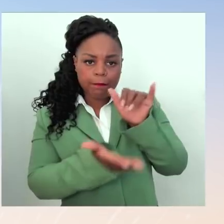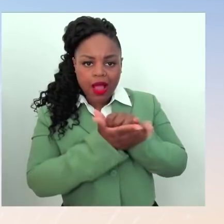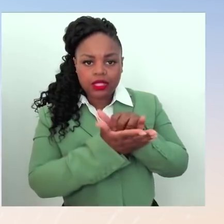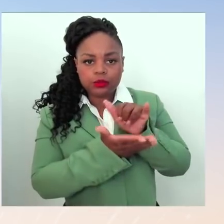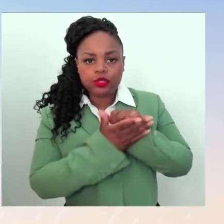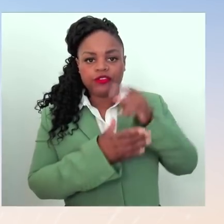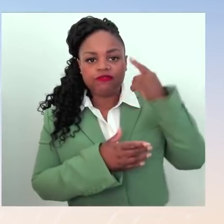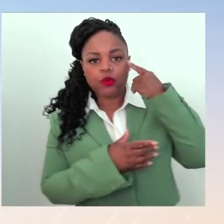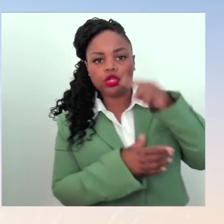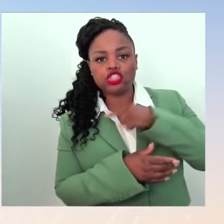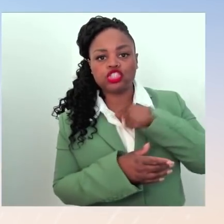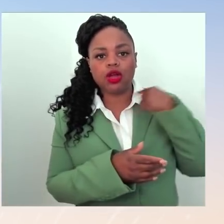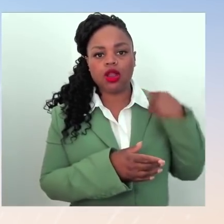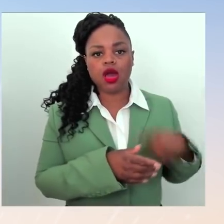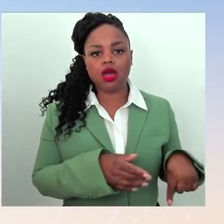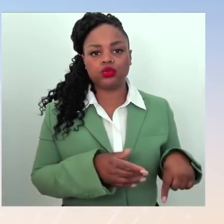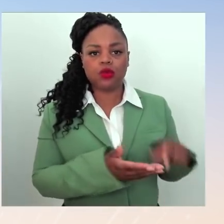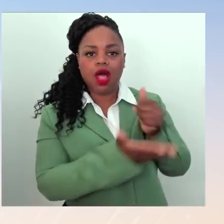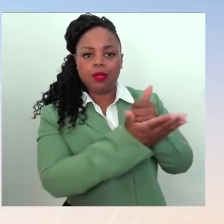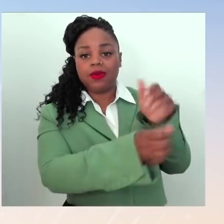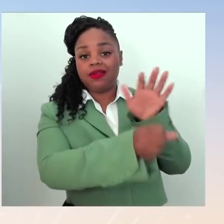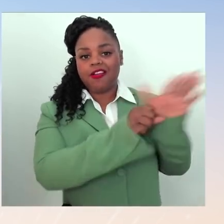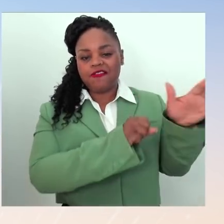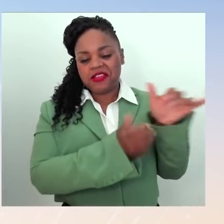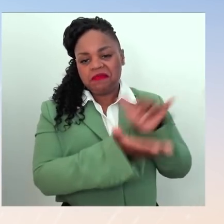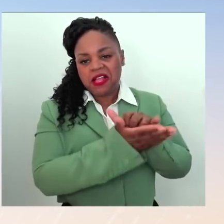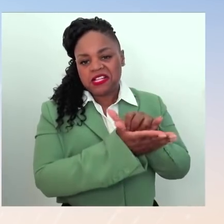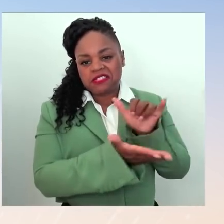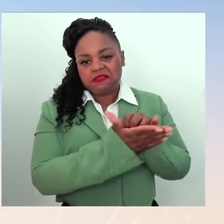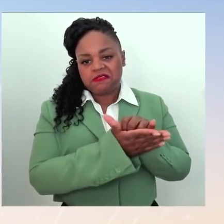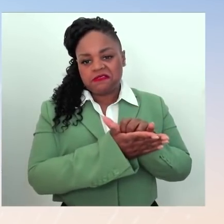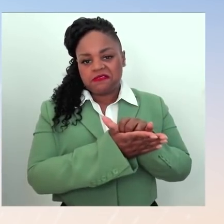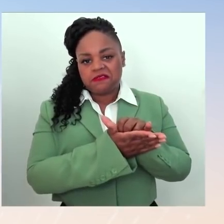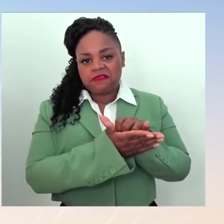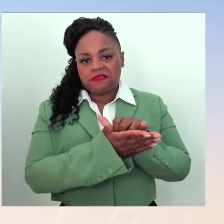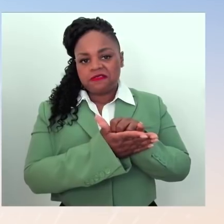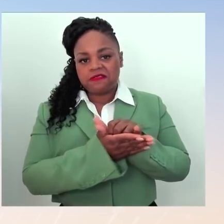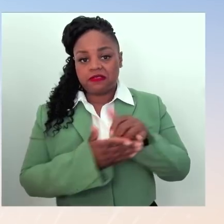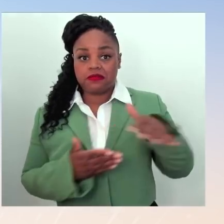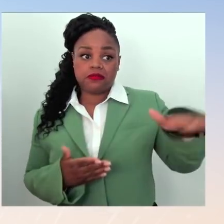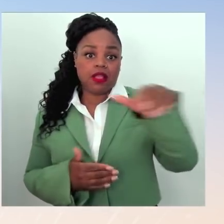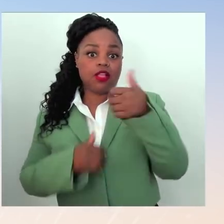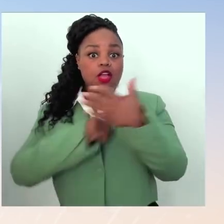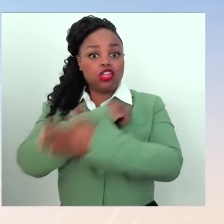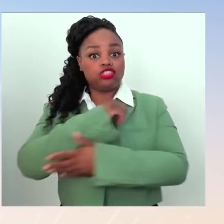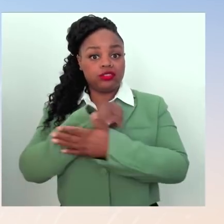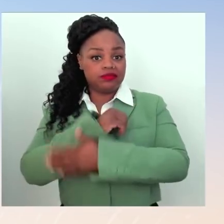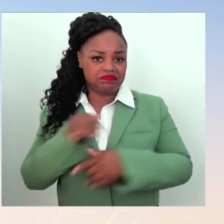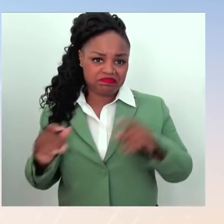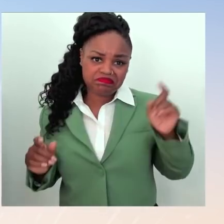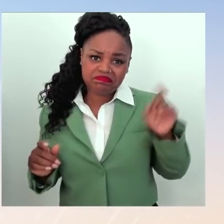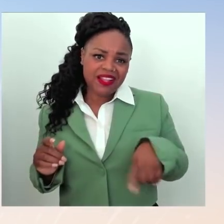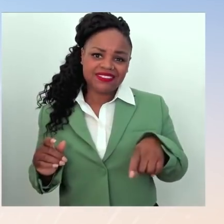and others in the world and the financial sanctions. The Press: And can I ask one more? Ms. Psaki: Oh, go ahead. >> The Press: On Saudi Arabia -- Ms. Psaki: Yeah. The Press: -- is there any discussion in the White House yet for the President